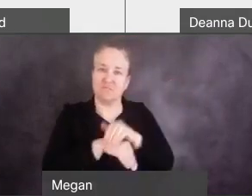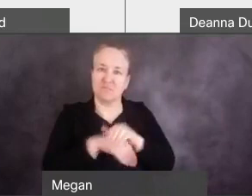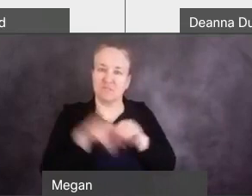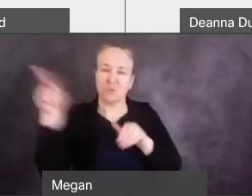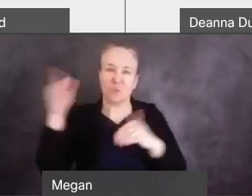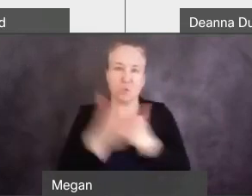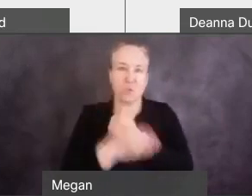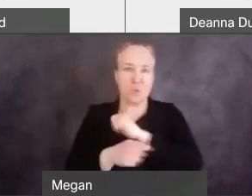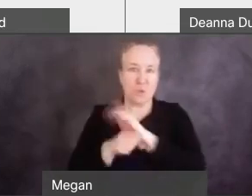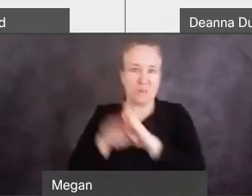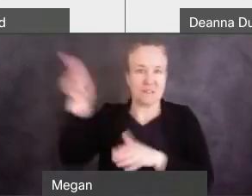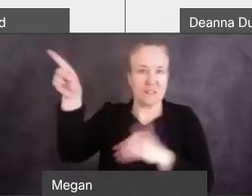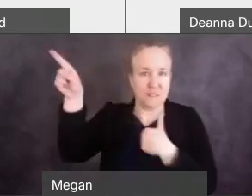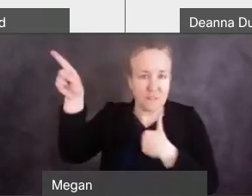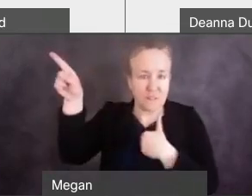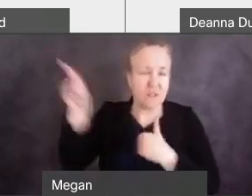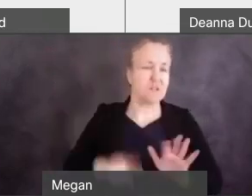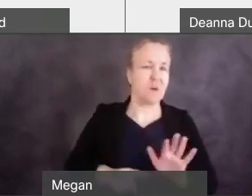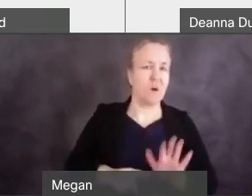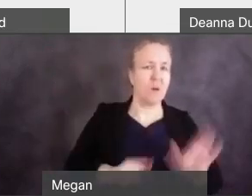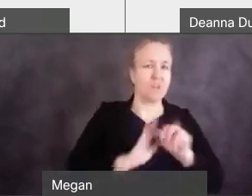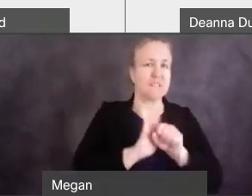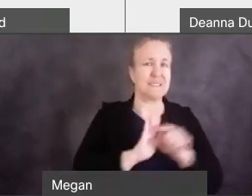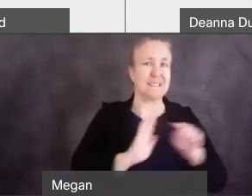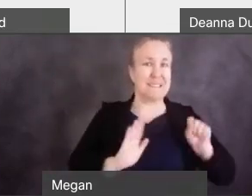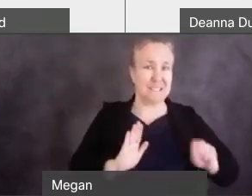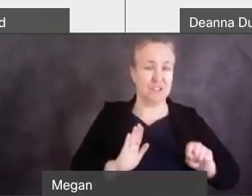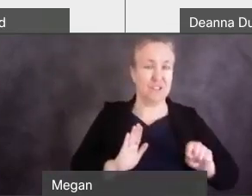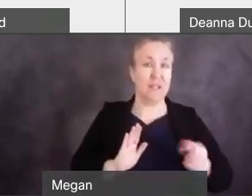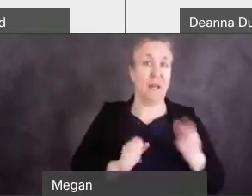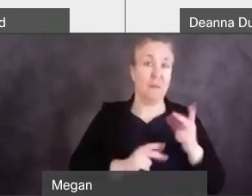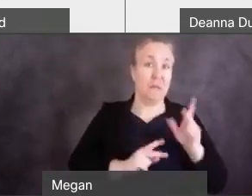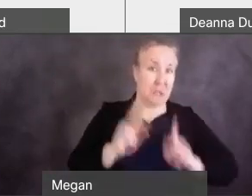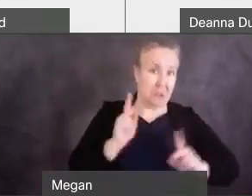across the Commonwealth, there's been an increase in the number of individuals identified